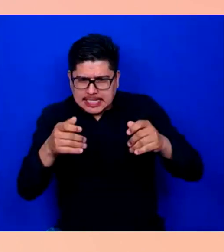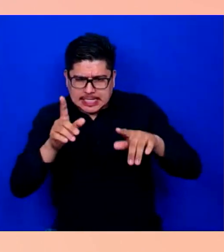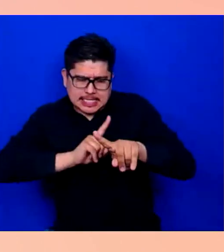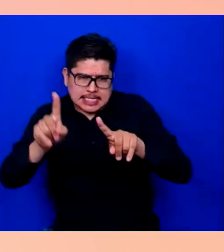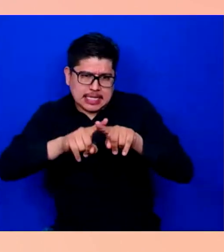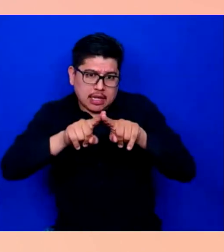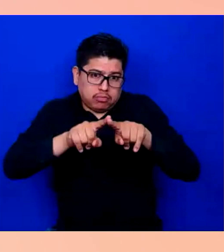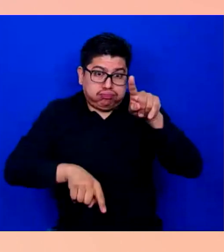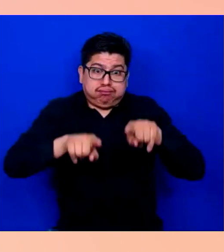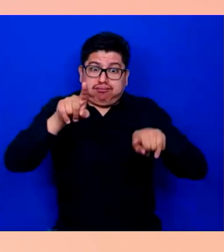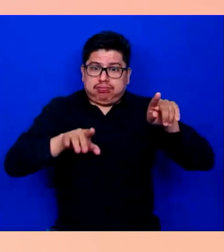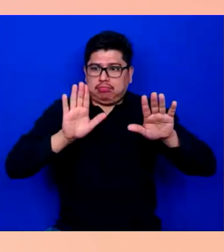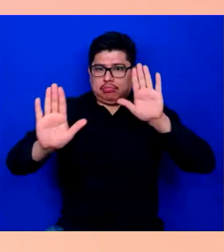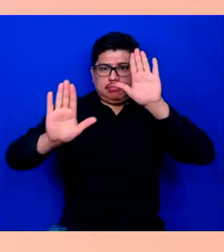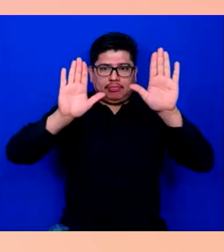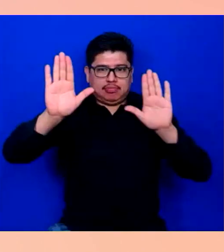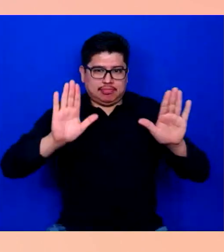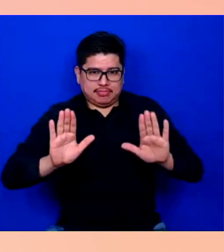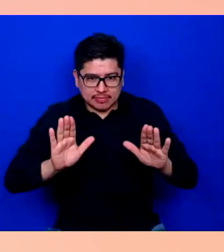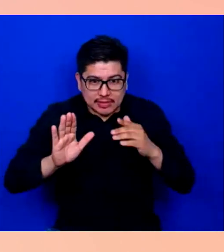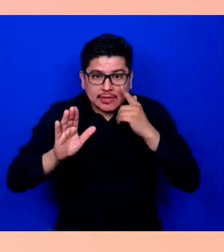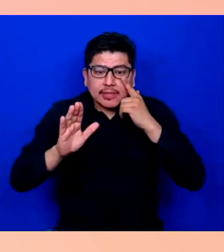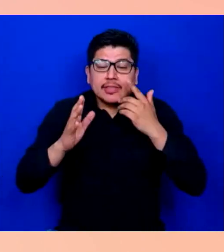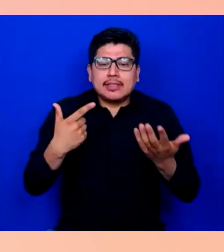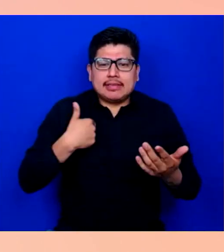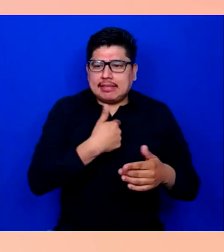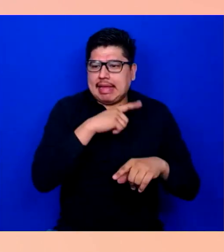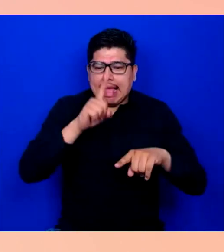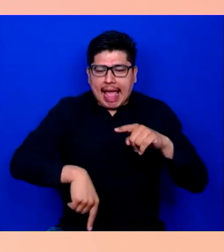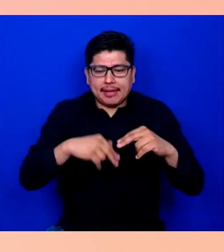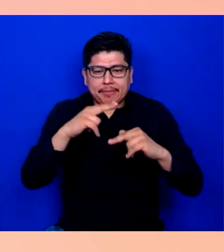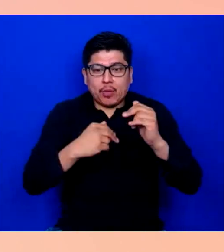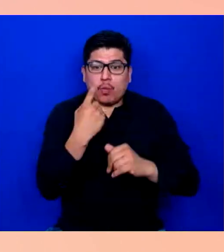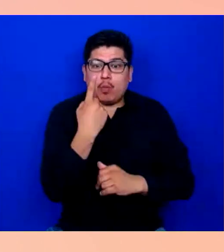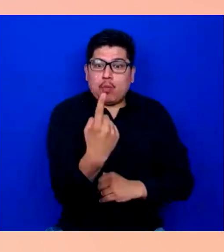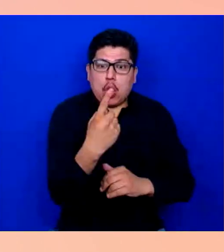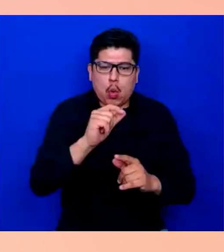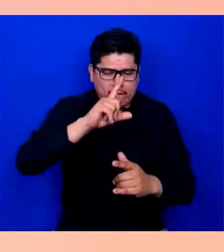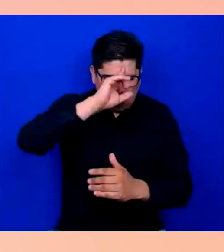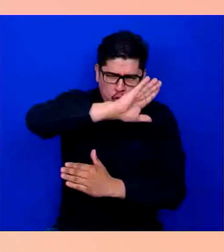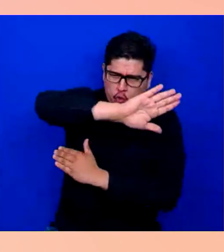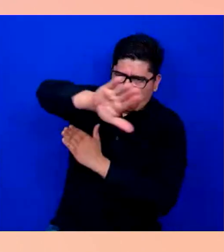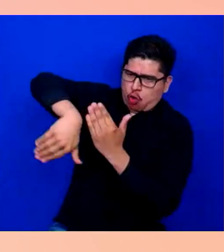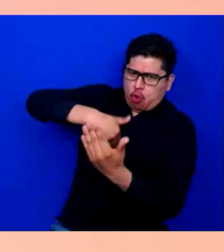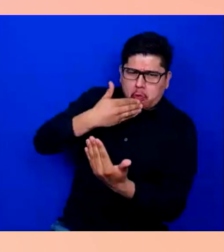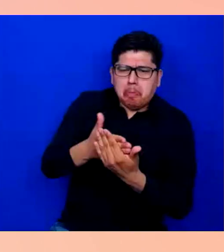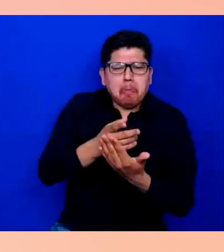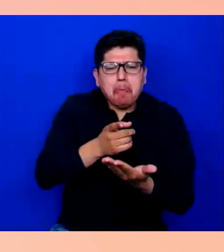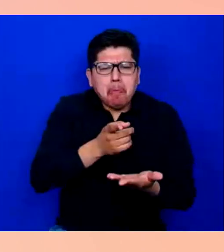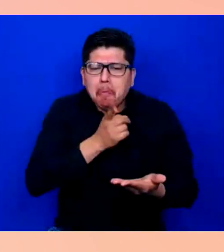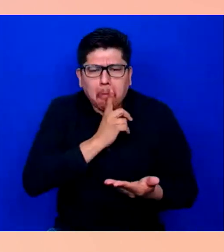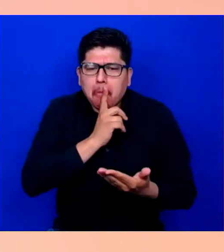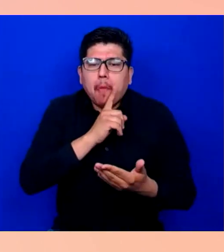We can't build one tool that makes all those workflows effortless but we can give them a toolkit that they can